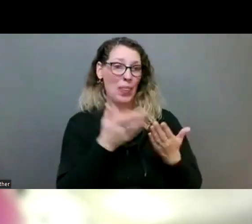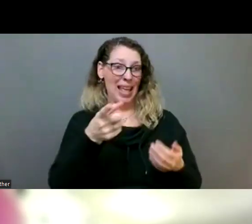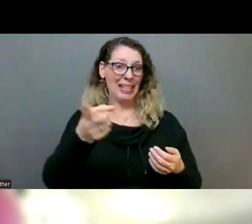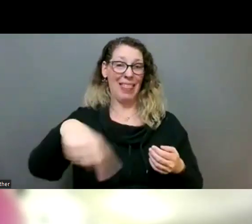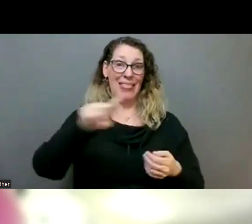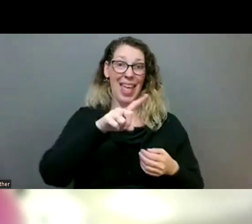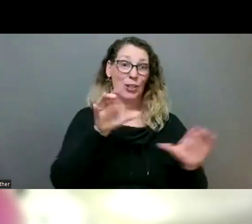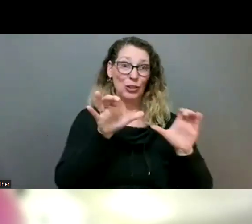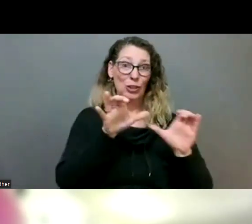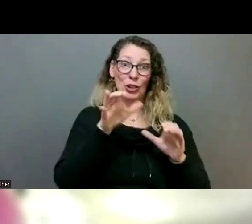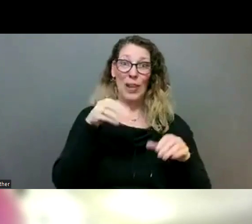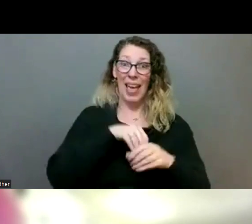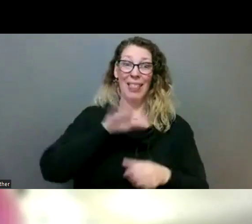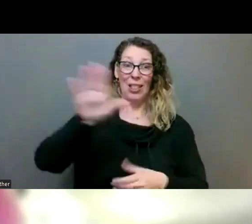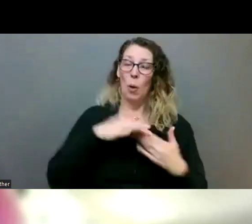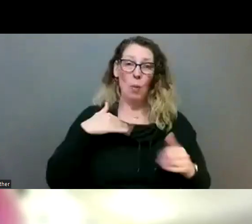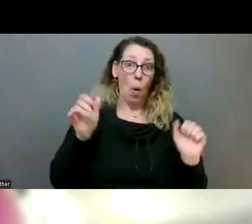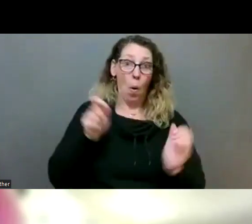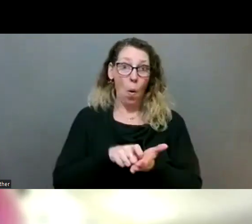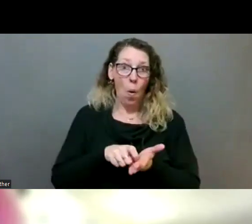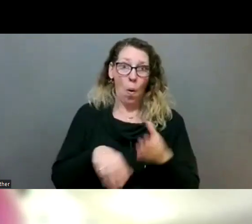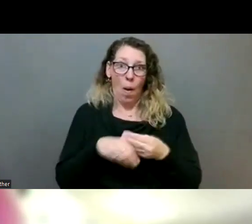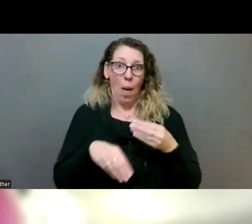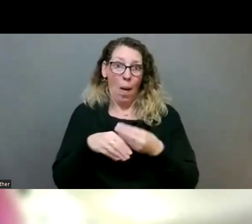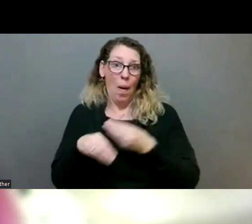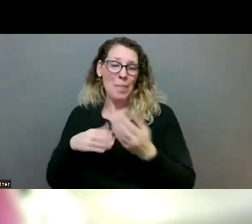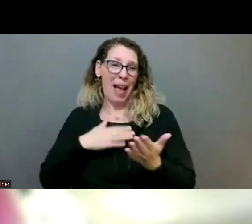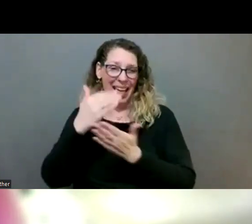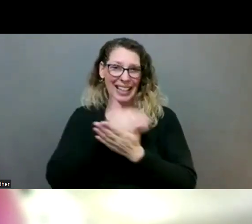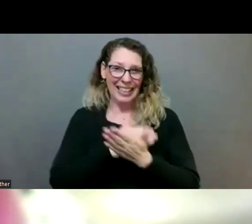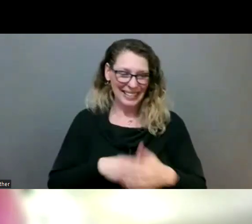they were doing at their schools. I was like, oh I got to add that to the list! One of the big